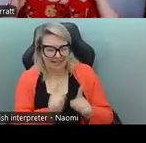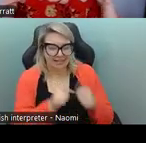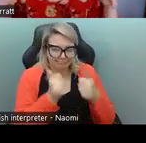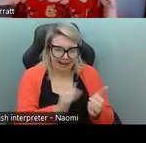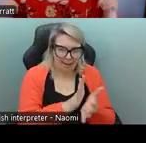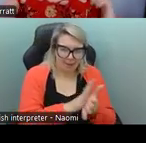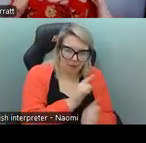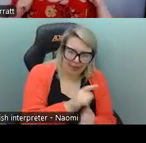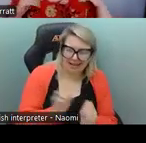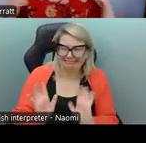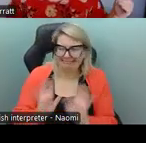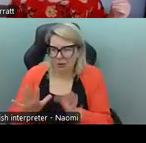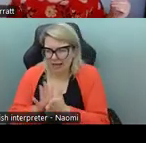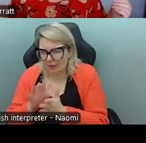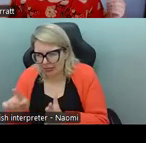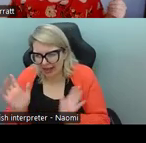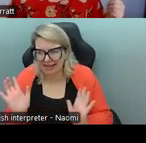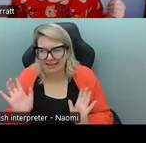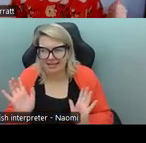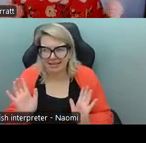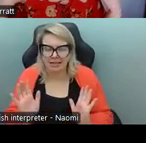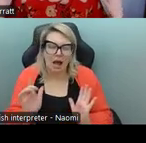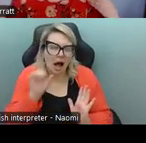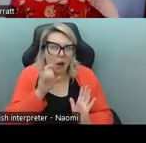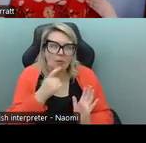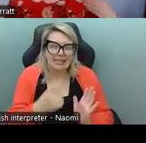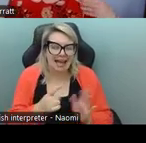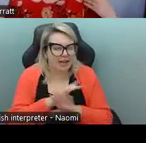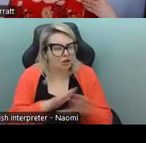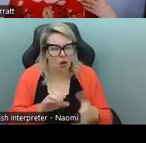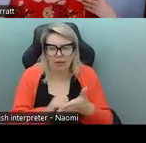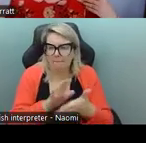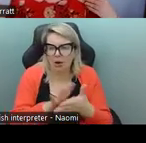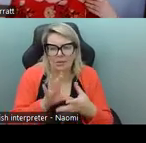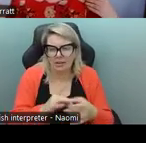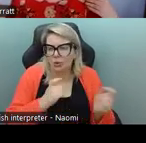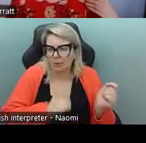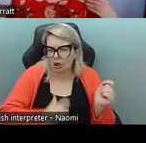Generally, I would say avoid posts about your personal life unless it relates to your work in some way.